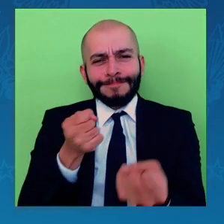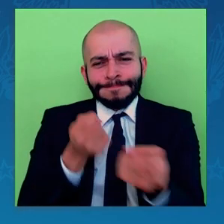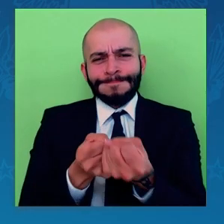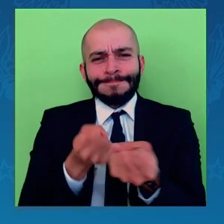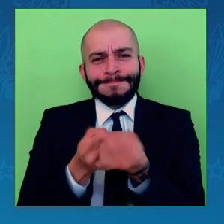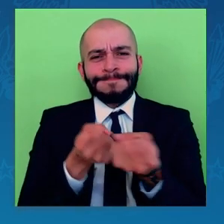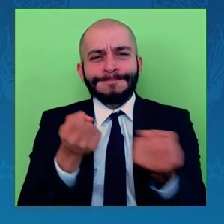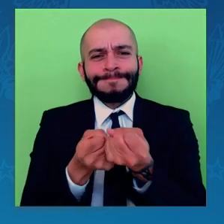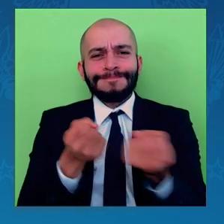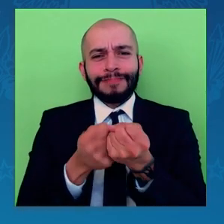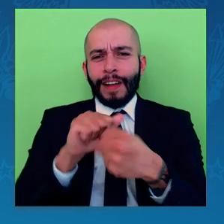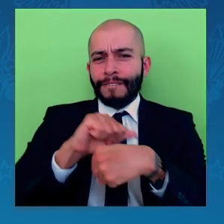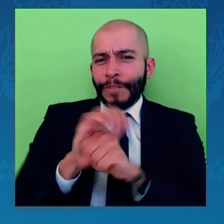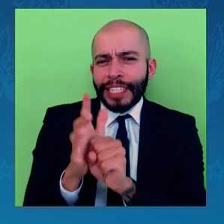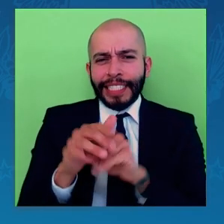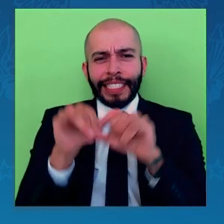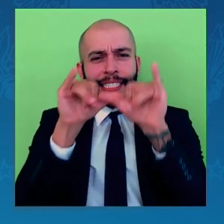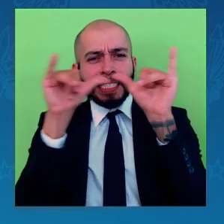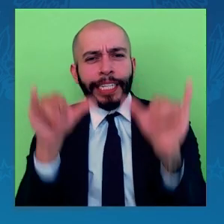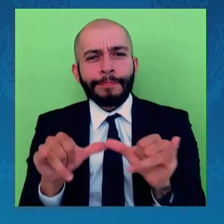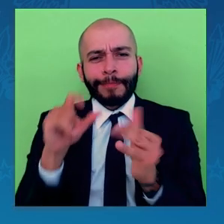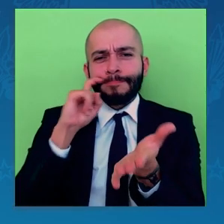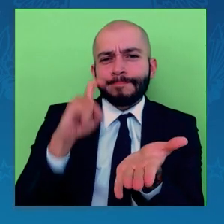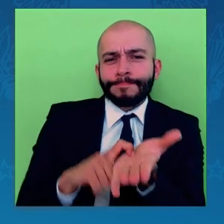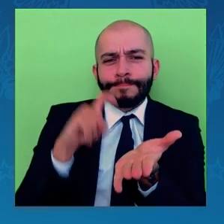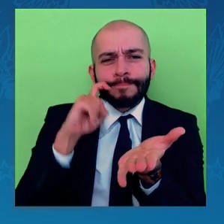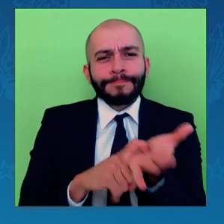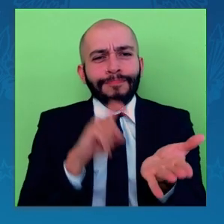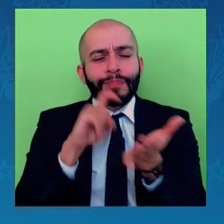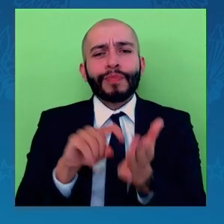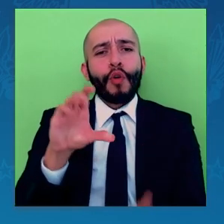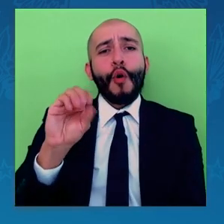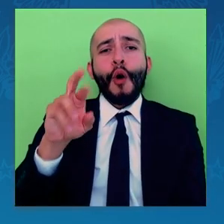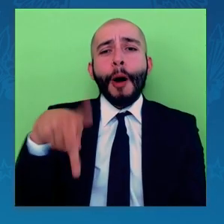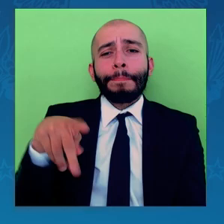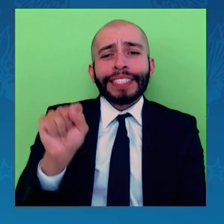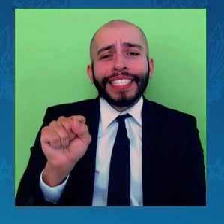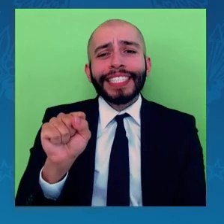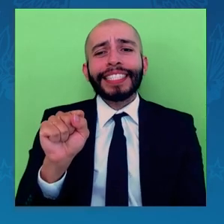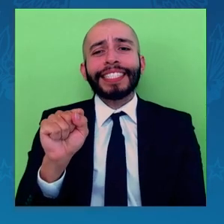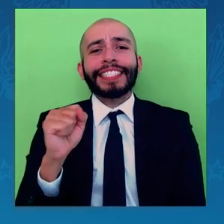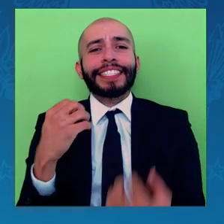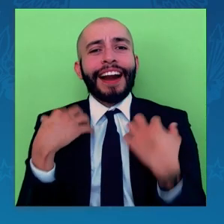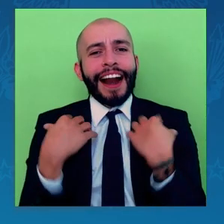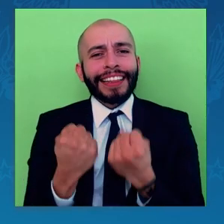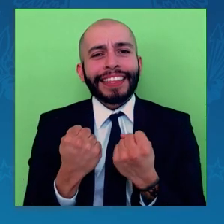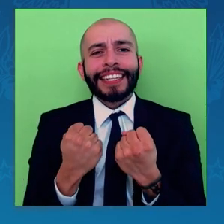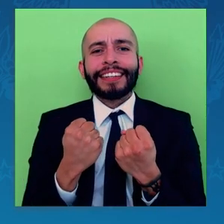launch back in April and one that has grown to more than 16000 trusted community educators.